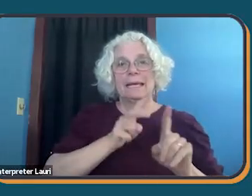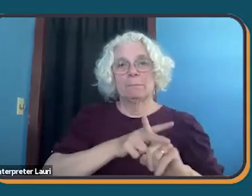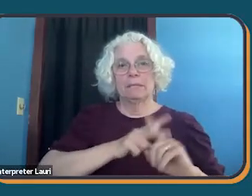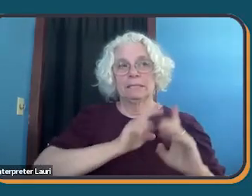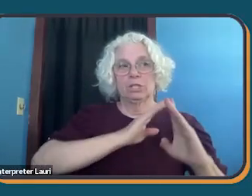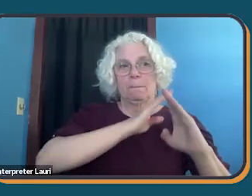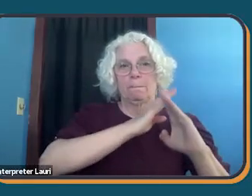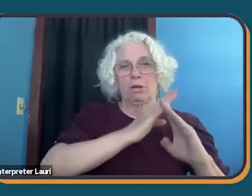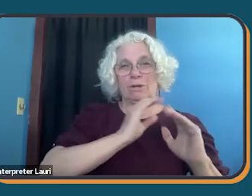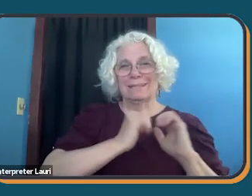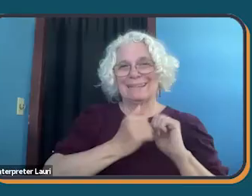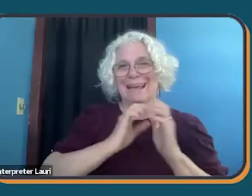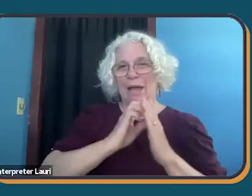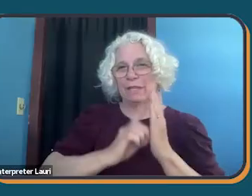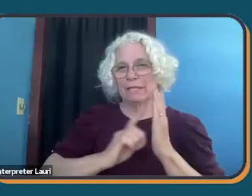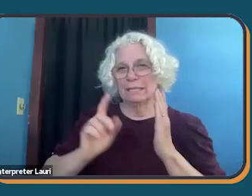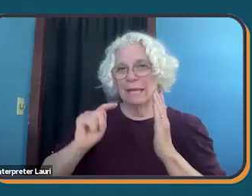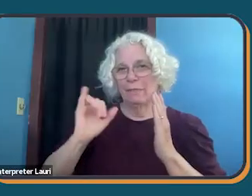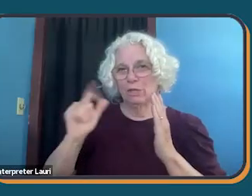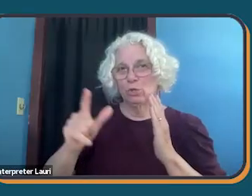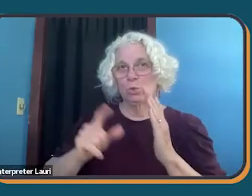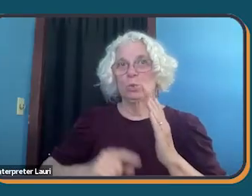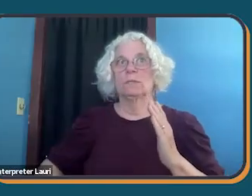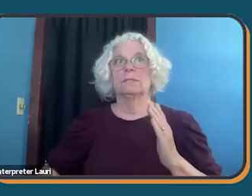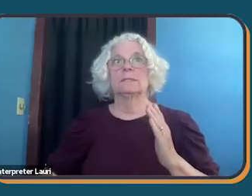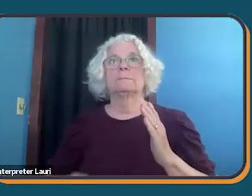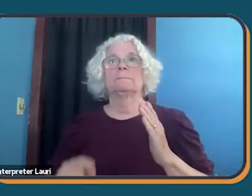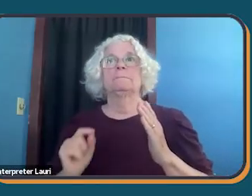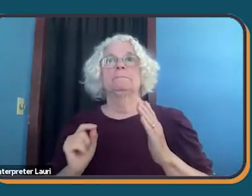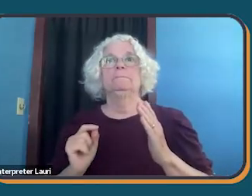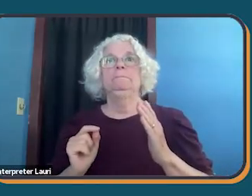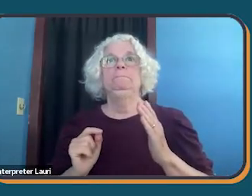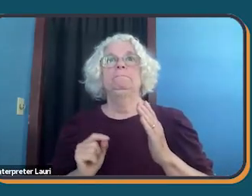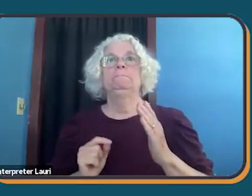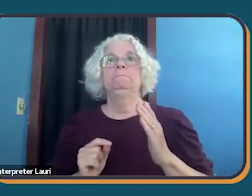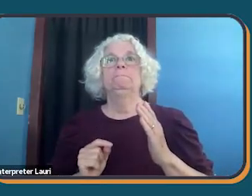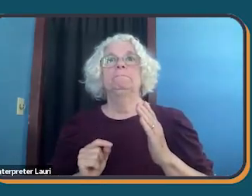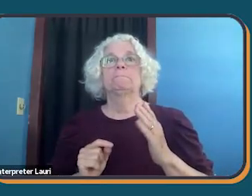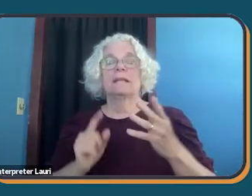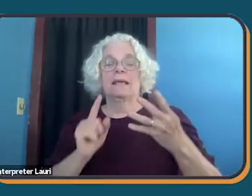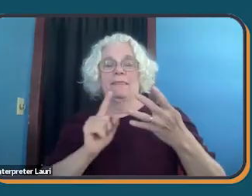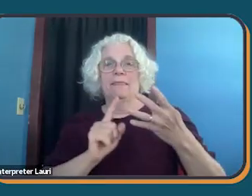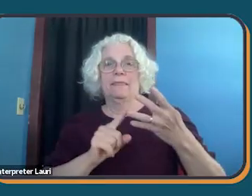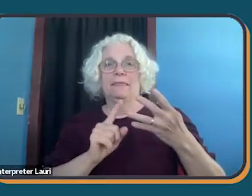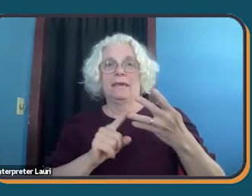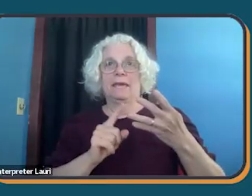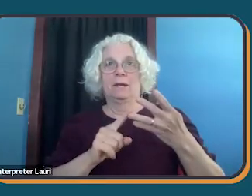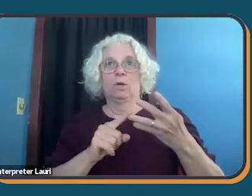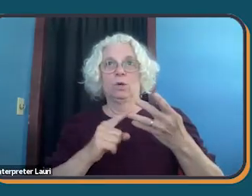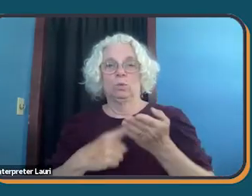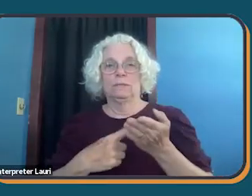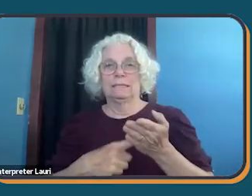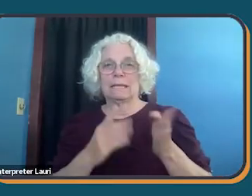we wanted to address in the design of the tools. Then we'll look at the implementation plan before sharing with you